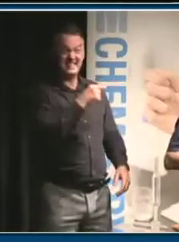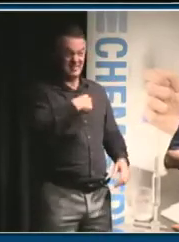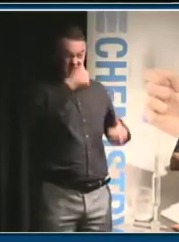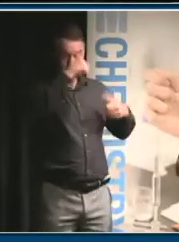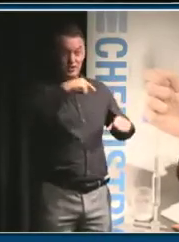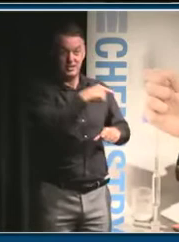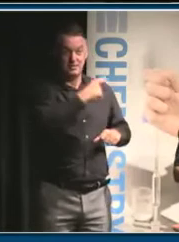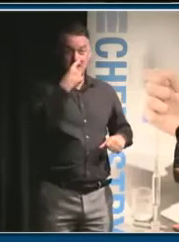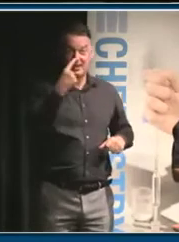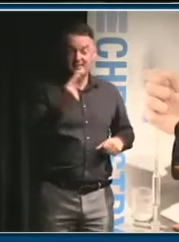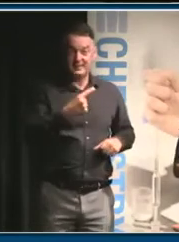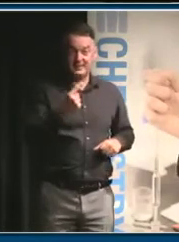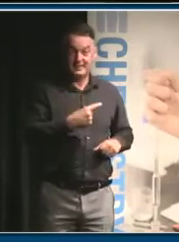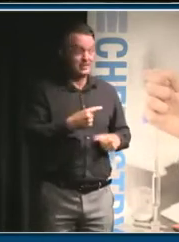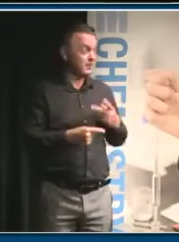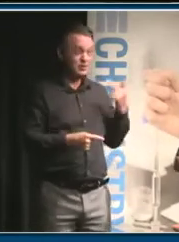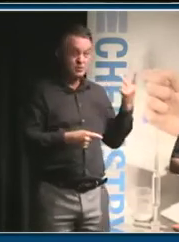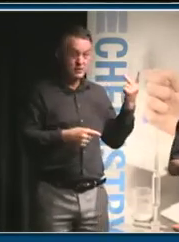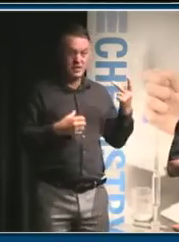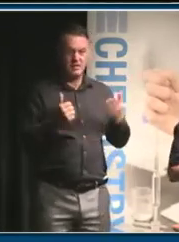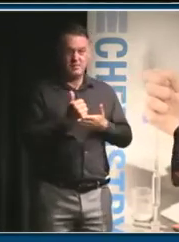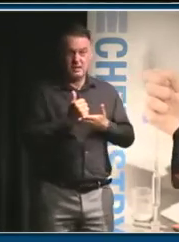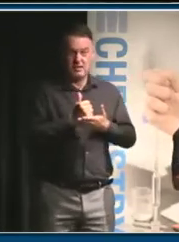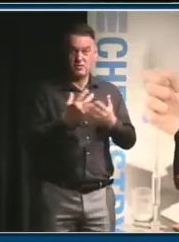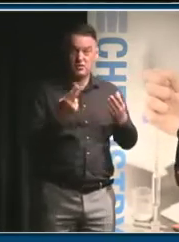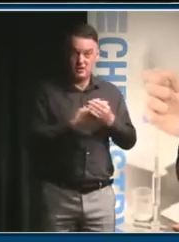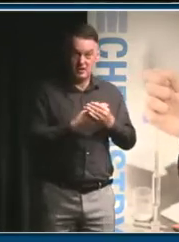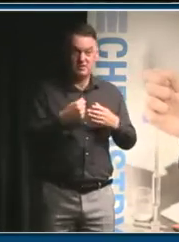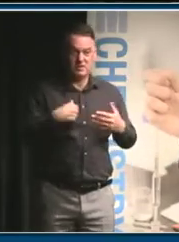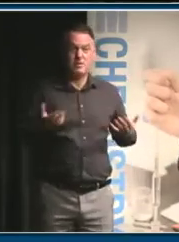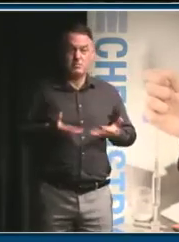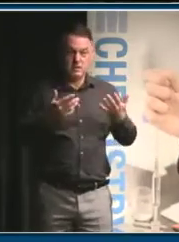old, in fact we went to UMass together. At the time I was playing in a jazz band with his older